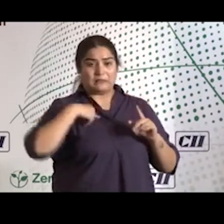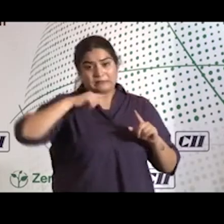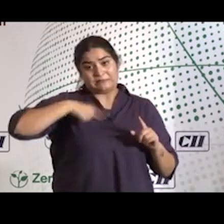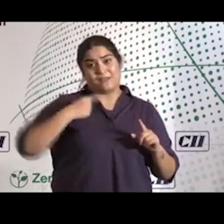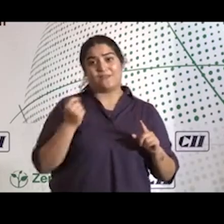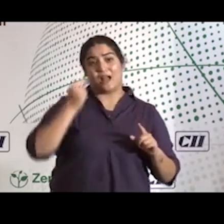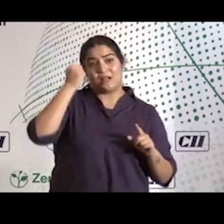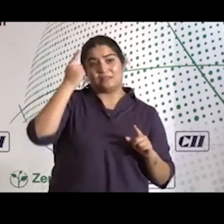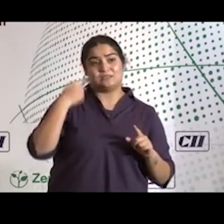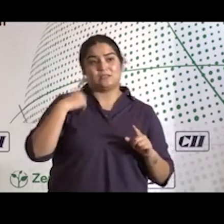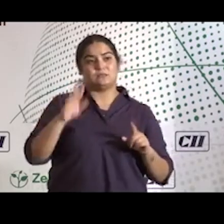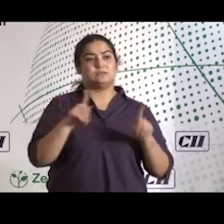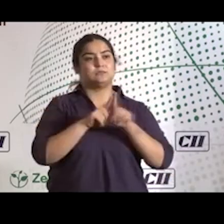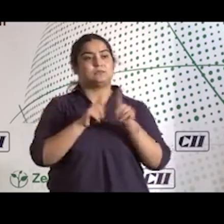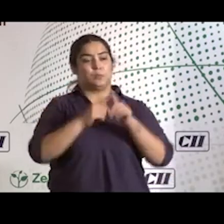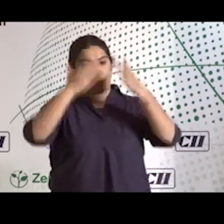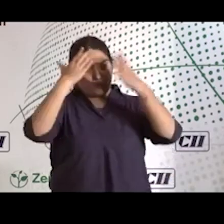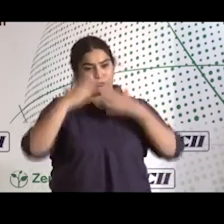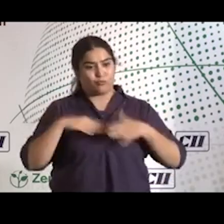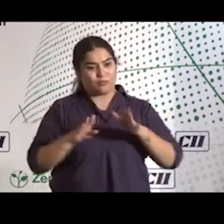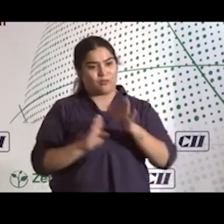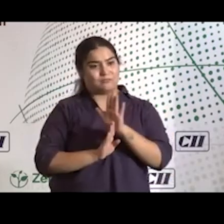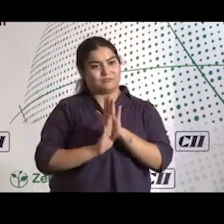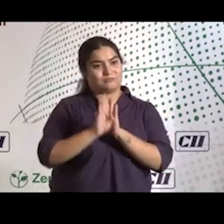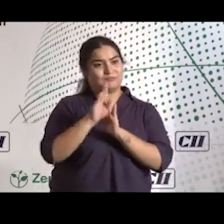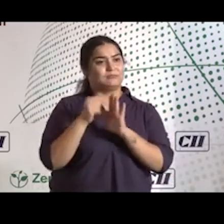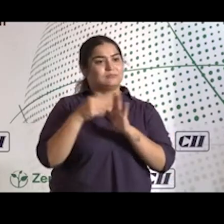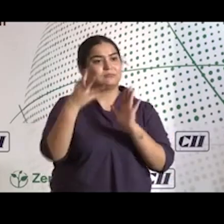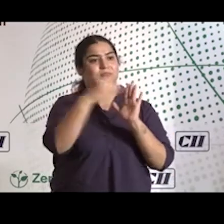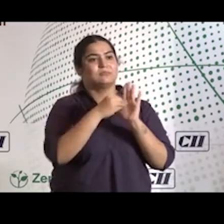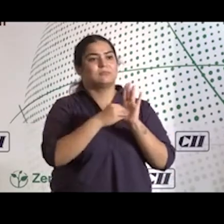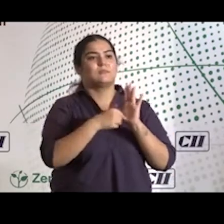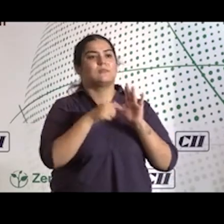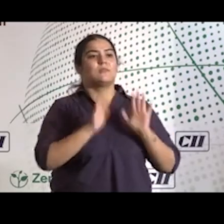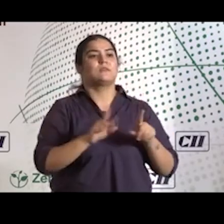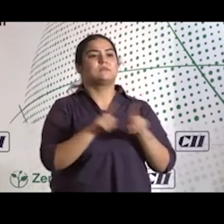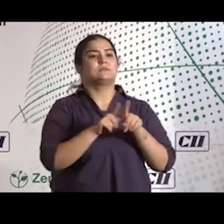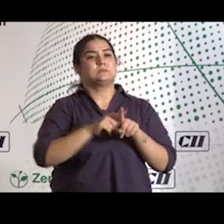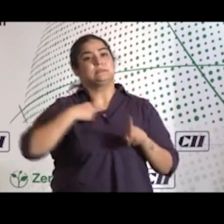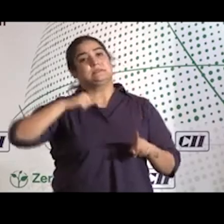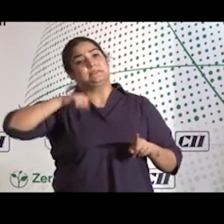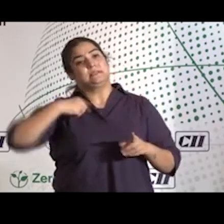the whole human revolution, which is I think all of us were Homo sapiens,